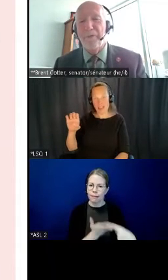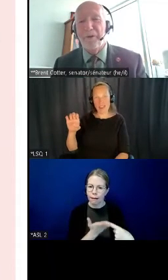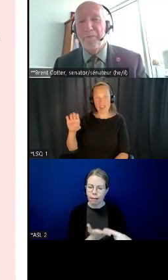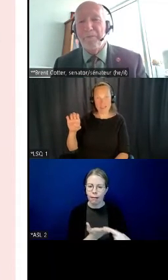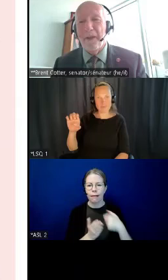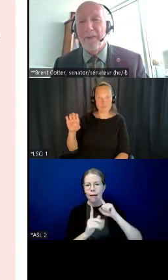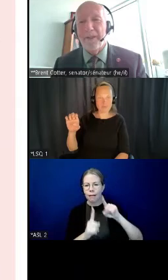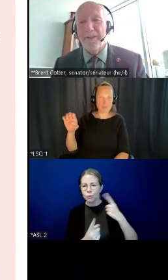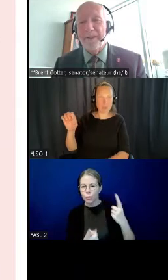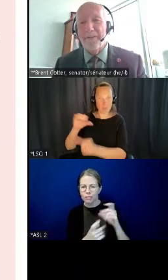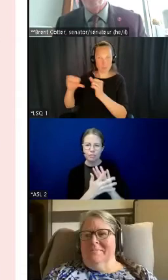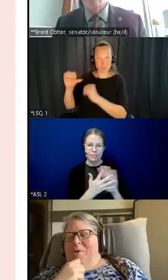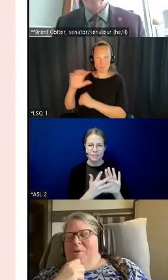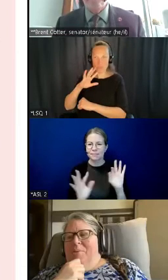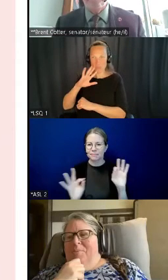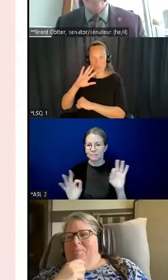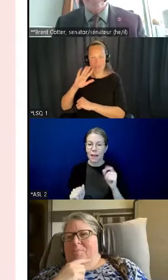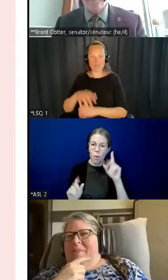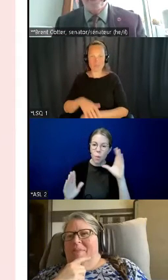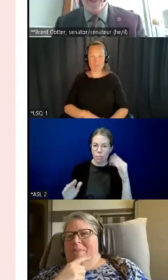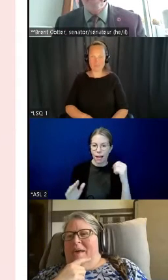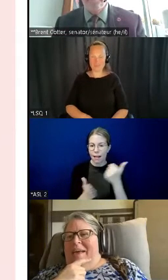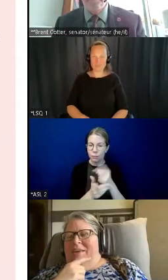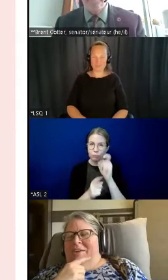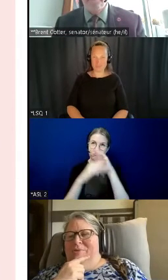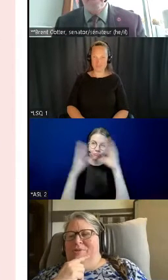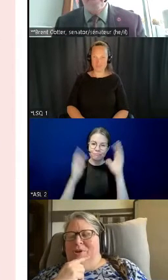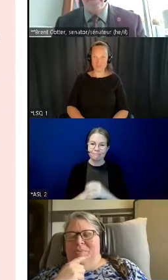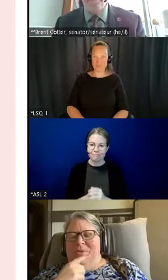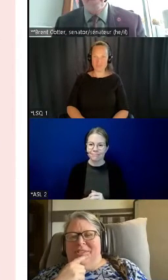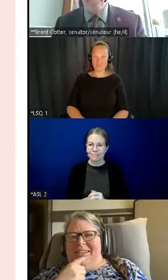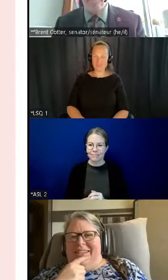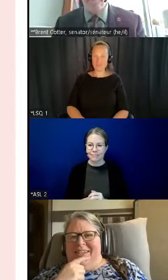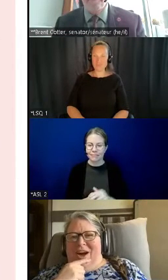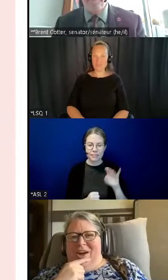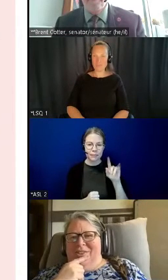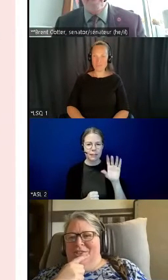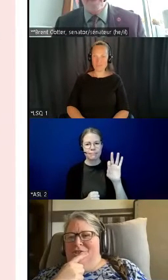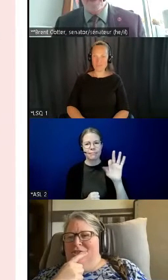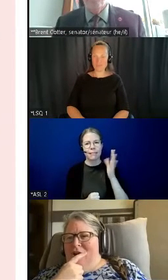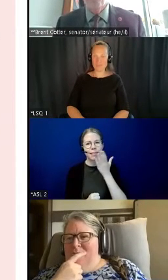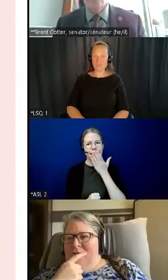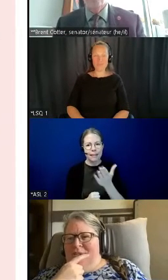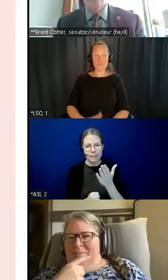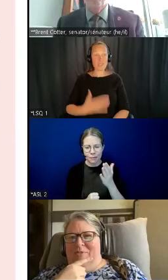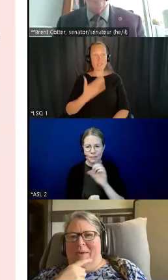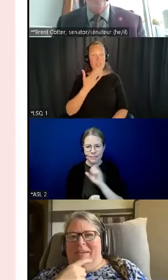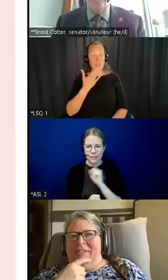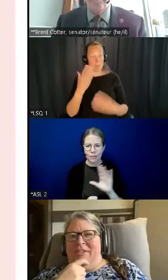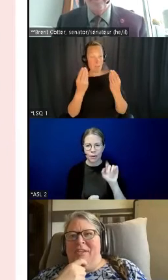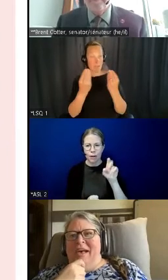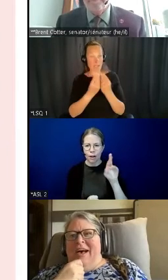HELPFUL FOR YOU. THANKS. >> Michelle Hewitt: THANK YOU SO MUCH, SENATOR COTTER. SO MUCH INFORMATION.